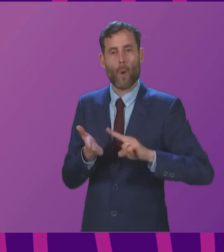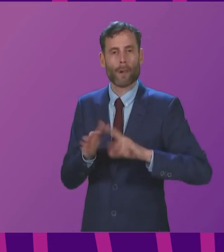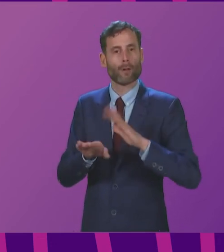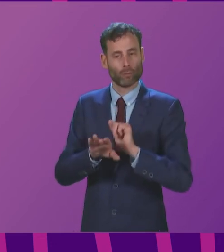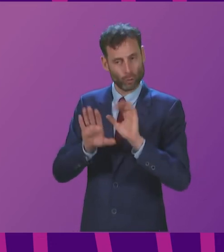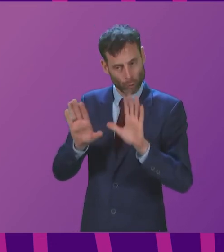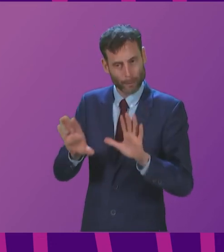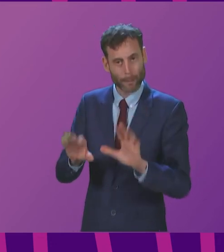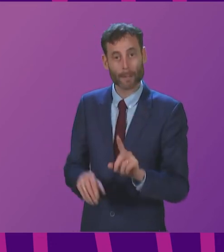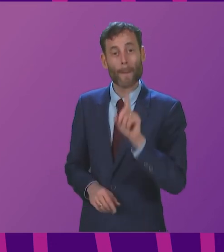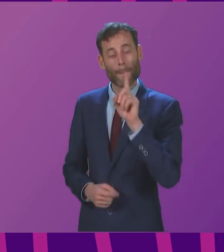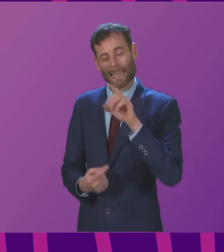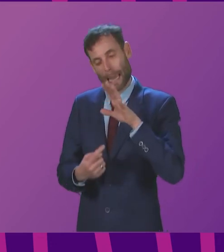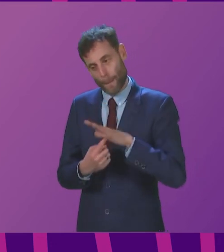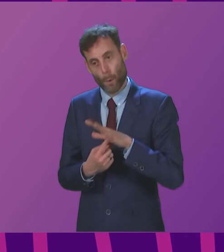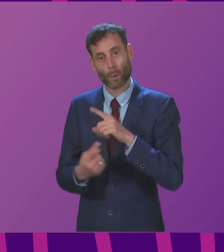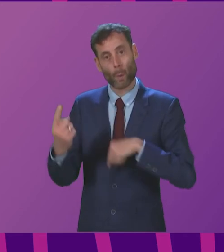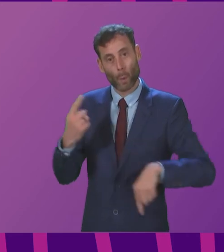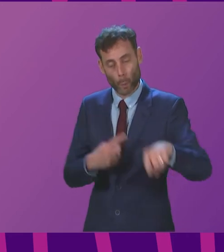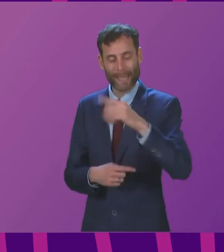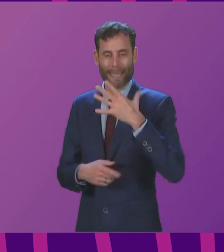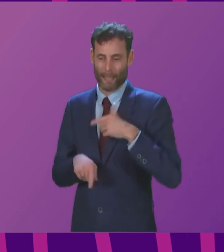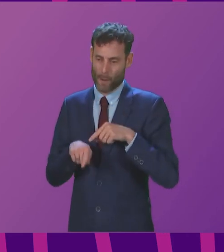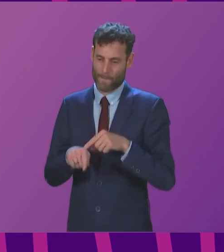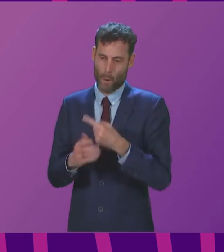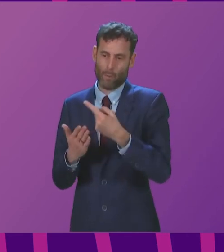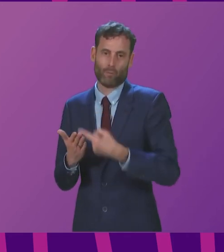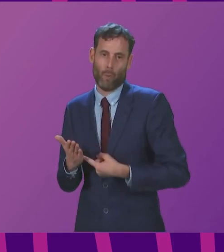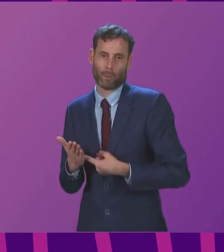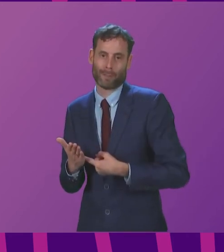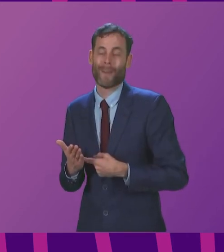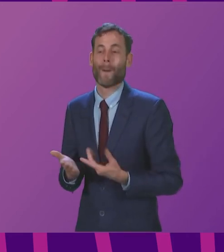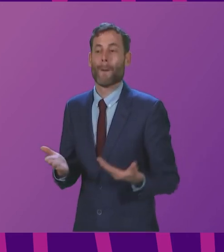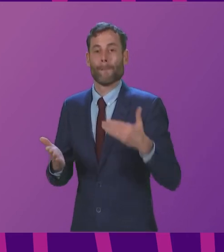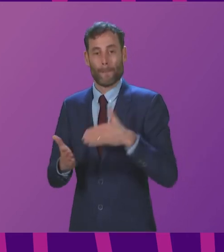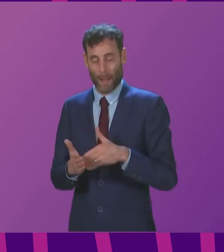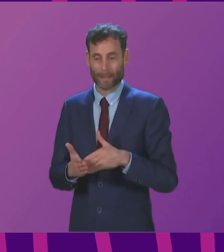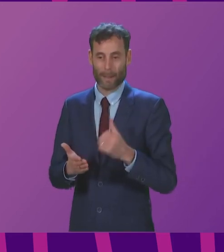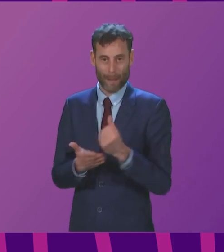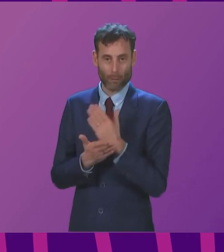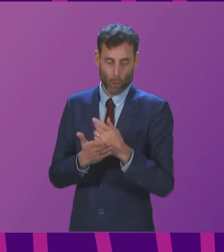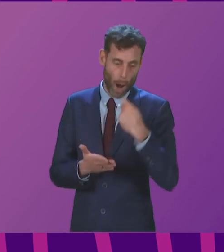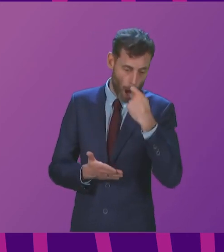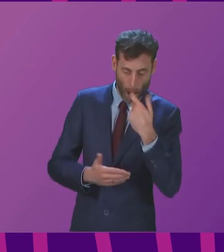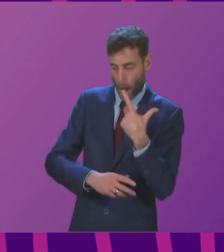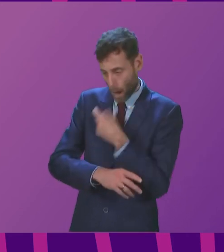to make that possible, we need to comply with all the protections that are in place, and we must continue to do so through Christmas, so that we have not only a better,